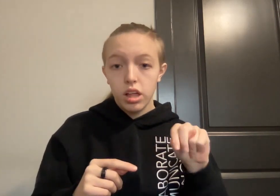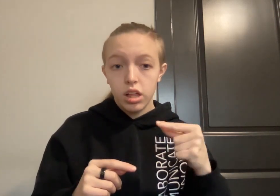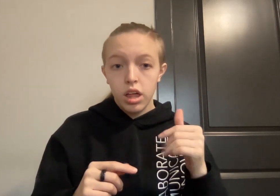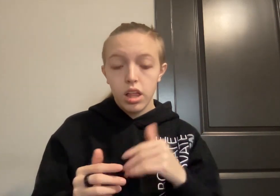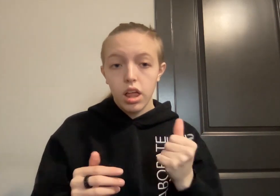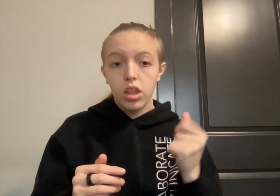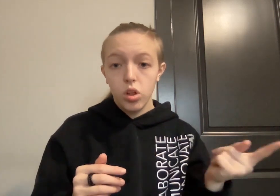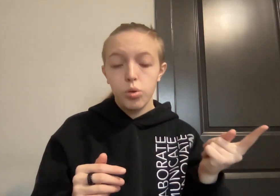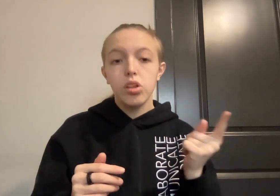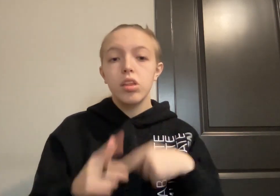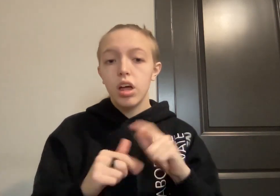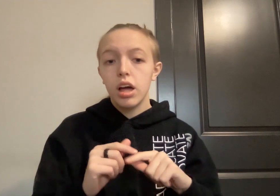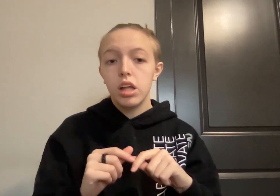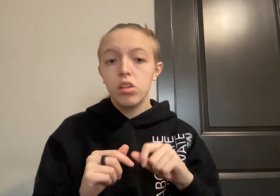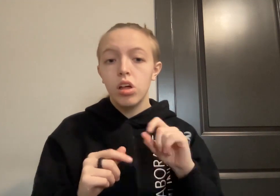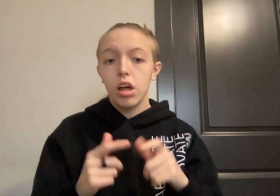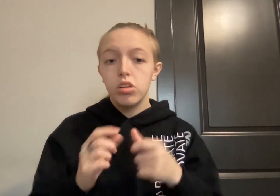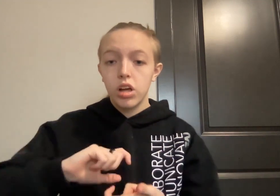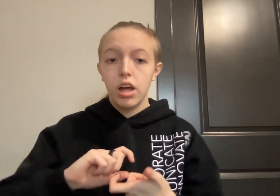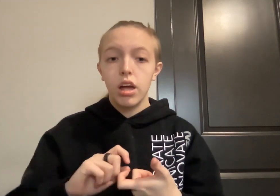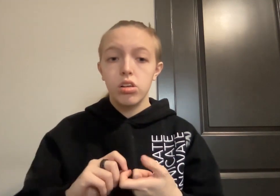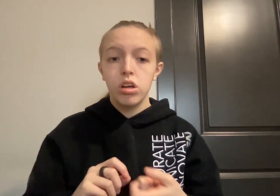and those signs can change